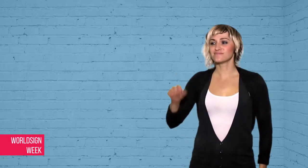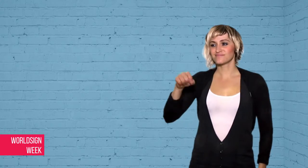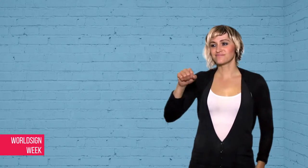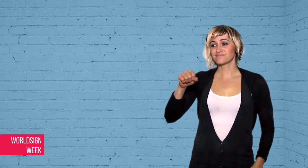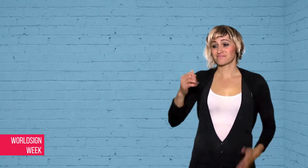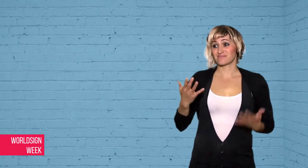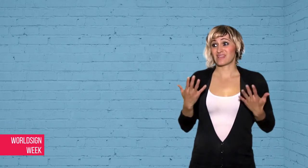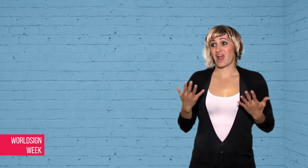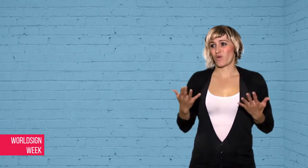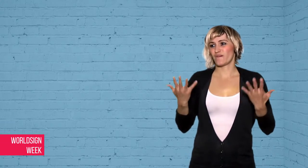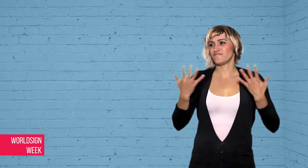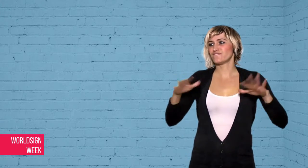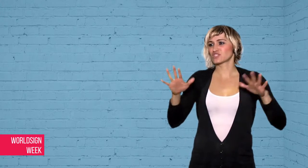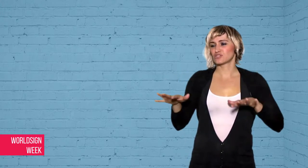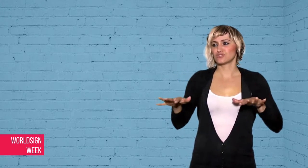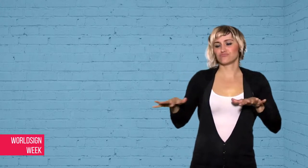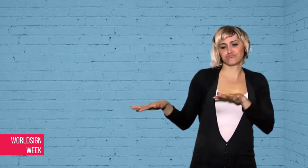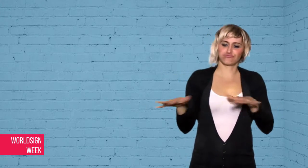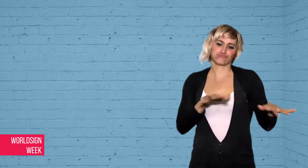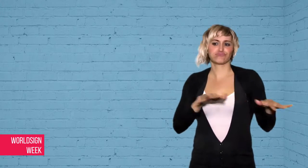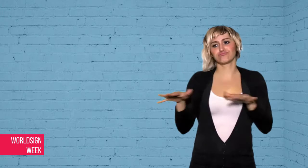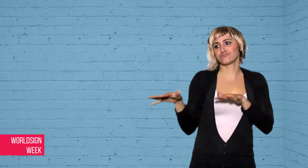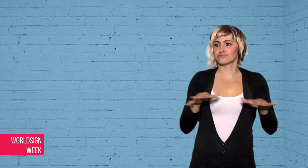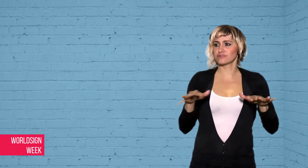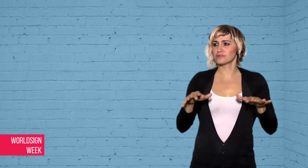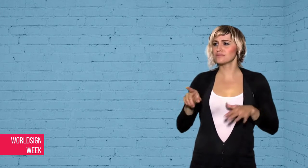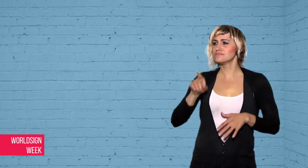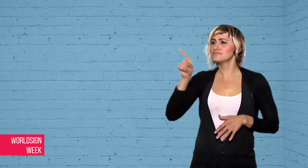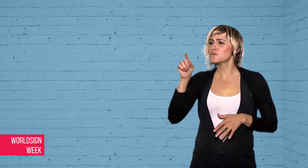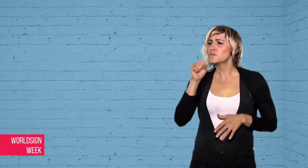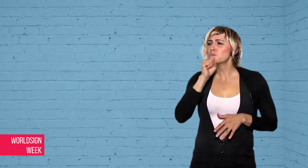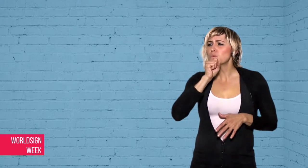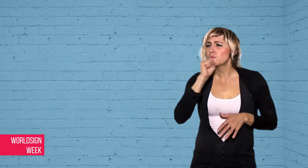Yes, this time in the Ancient Myanmar city.